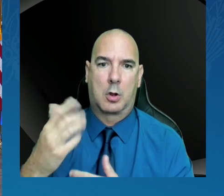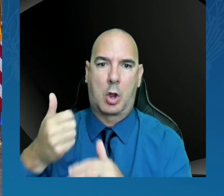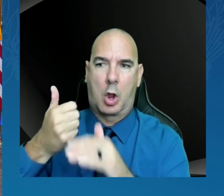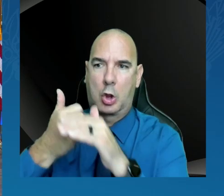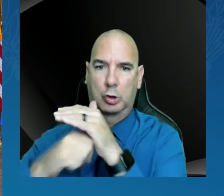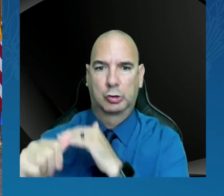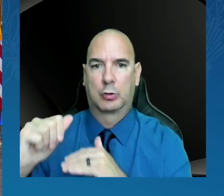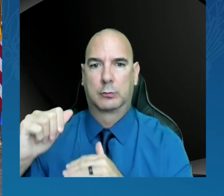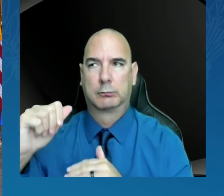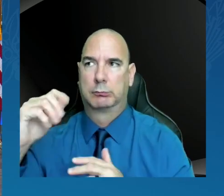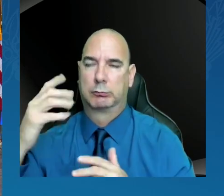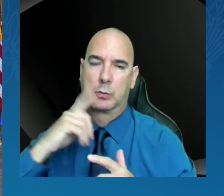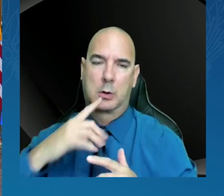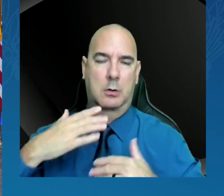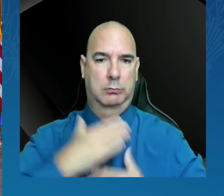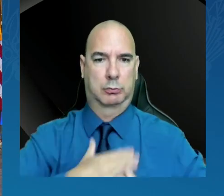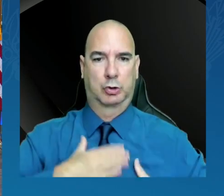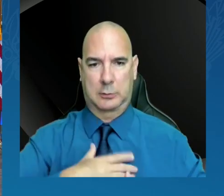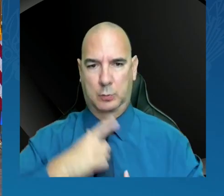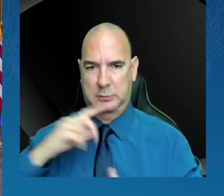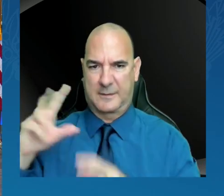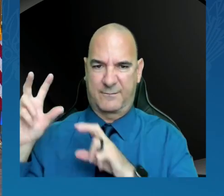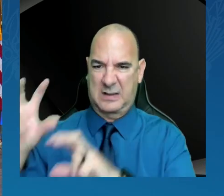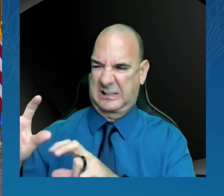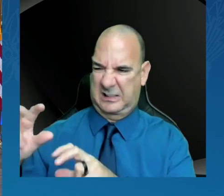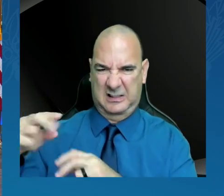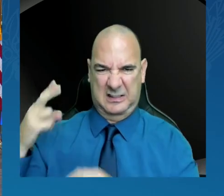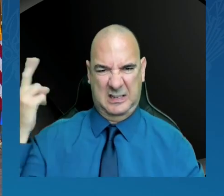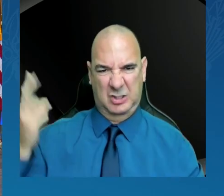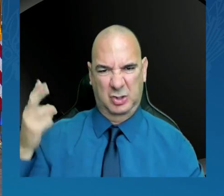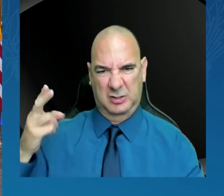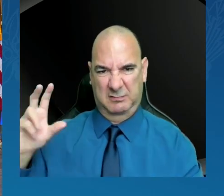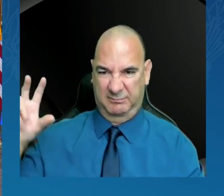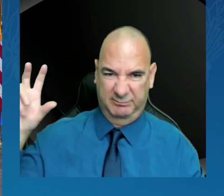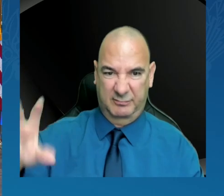that is being used both in child care at home and community based care,